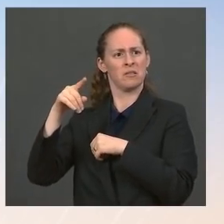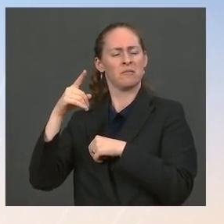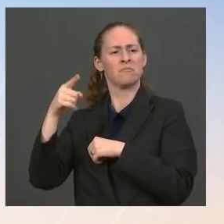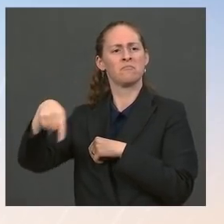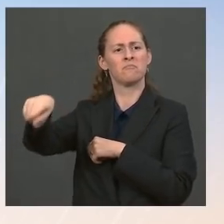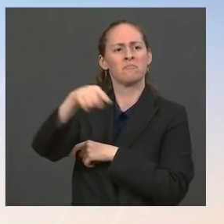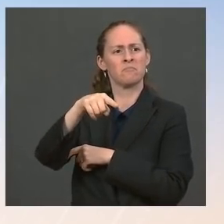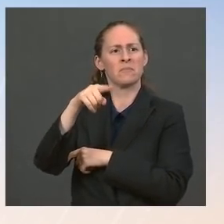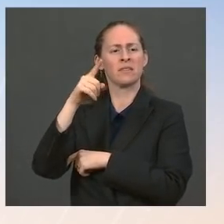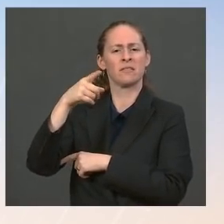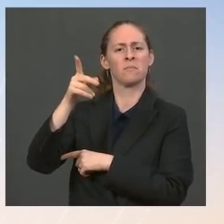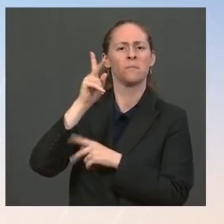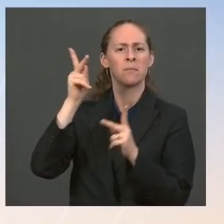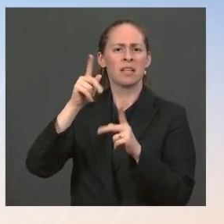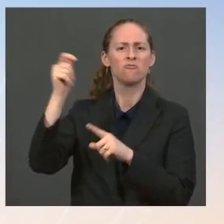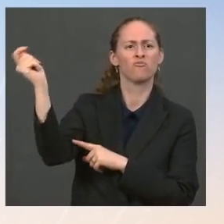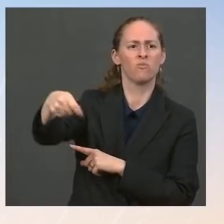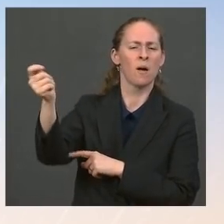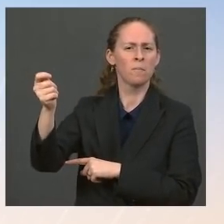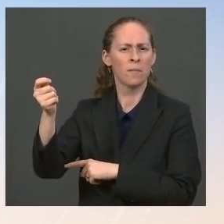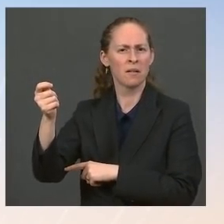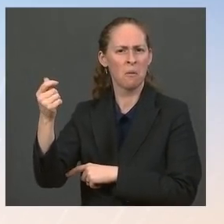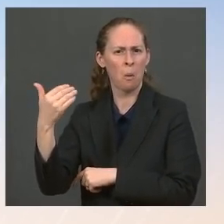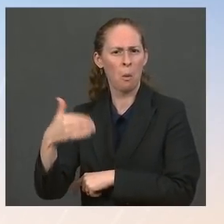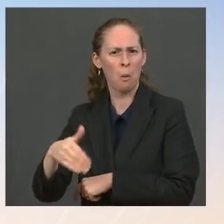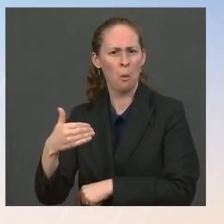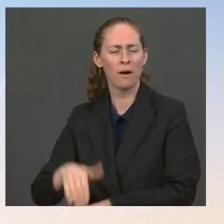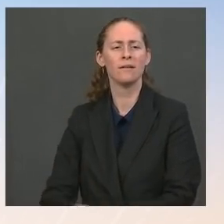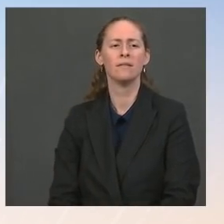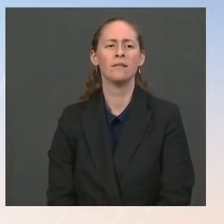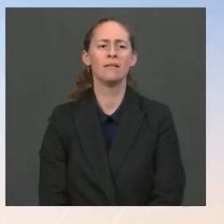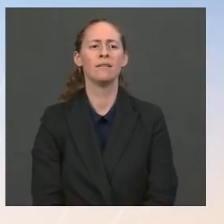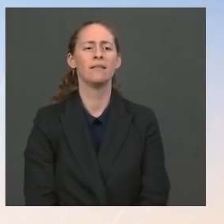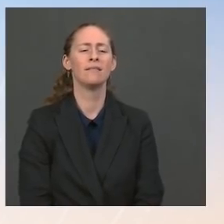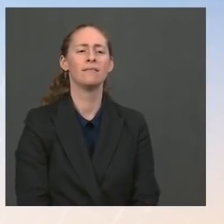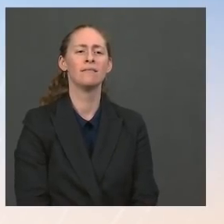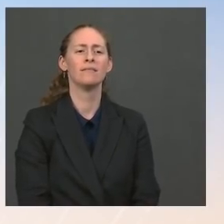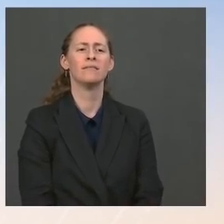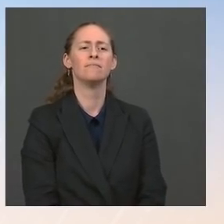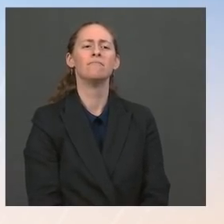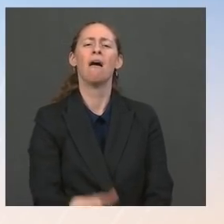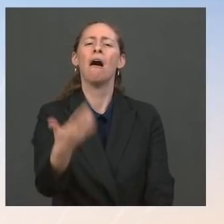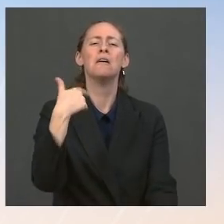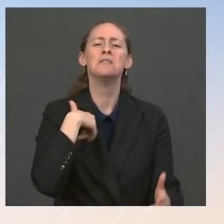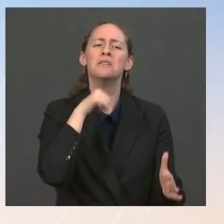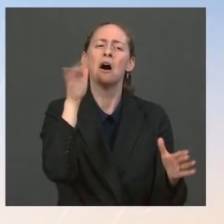and repeat what I've said: I am not concerned with respect to the integrity of the investigation.